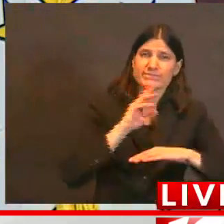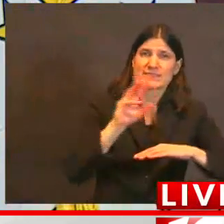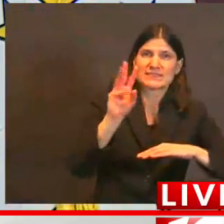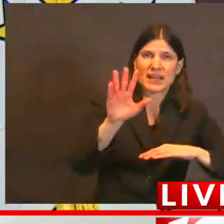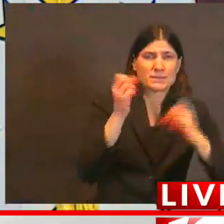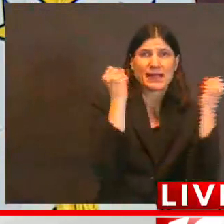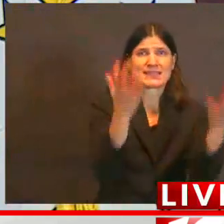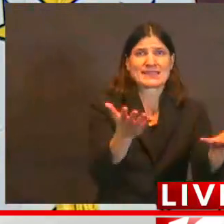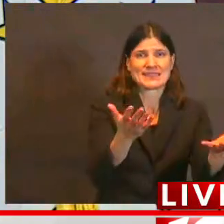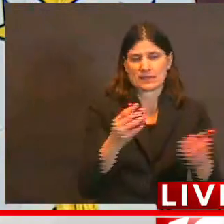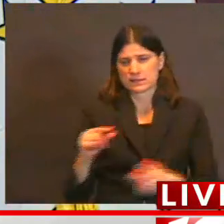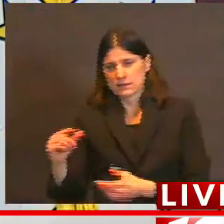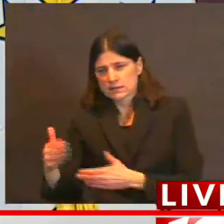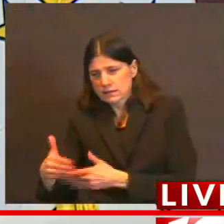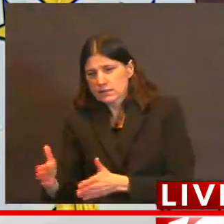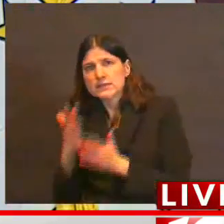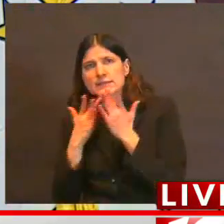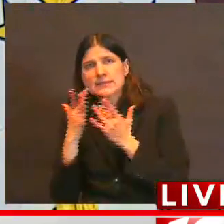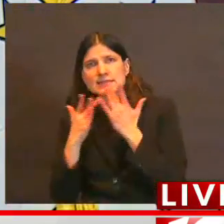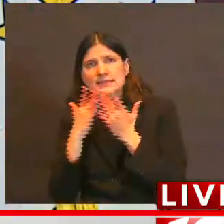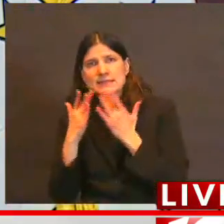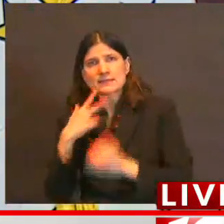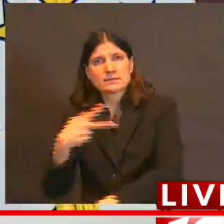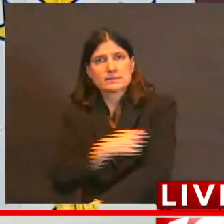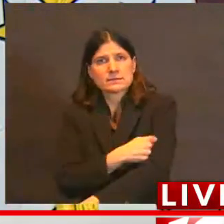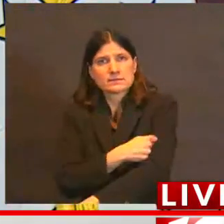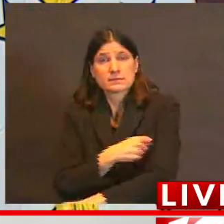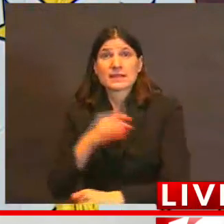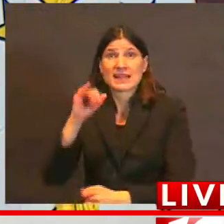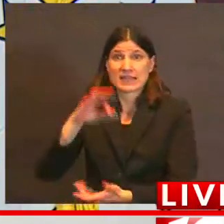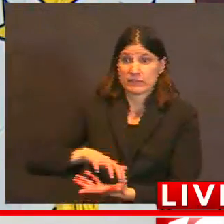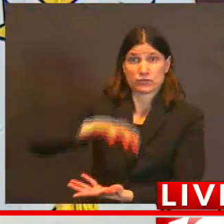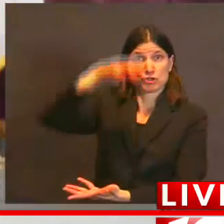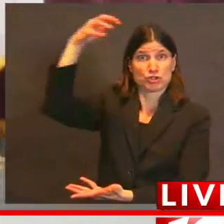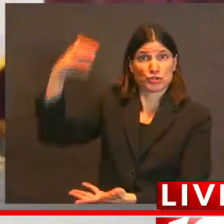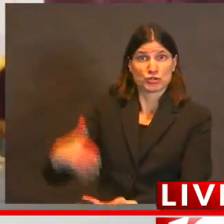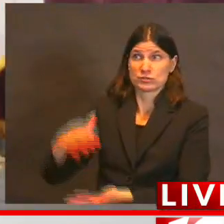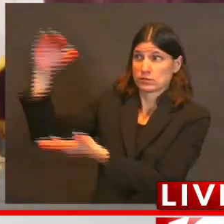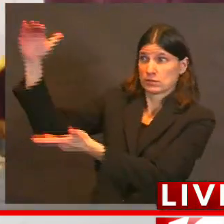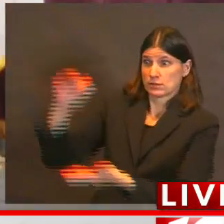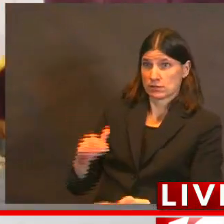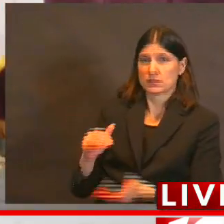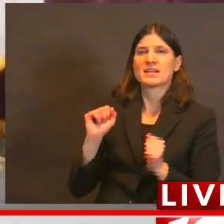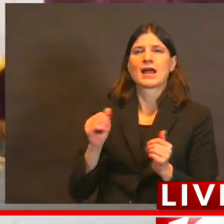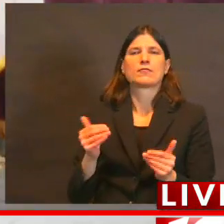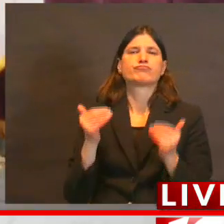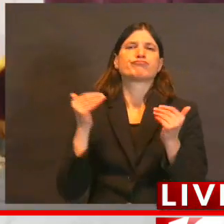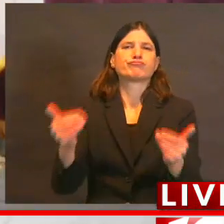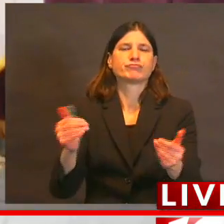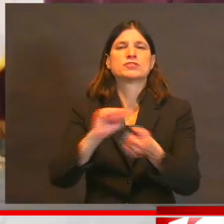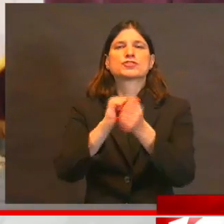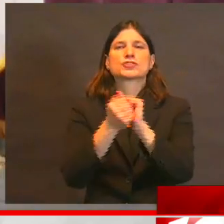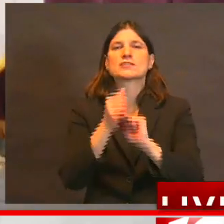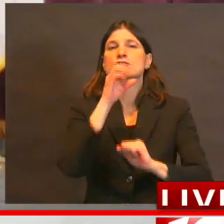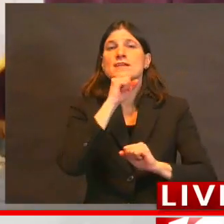ISLANDERS SO JUST GETTING 14,000 A WEEK IS GOING TO BE CHALLENGING FOR US TO JUST DO THAT TOMORROW AND SO ONCE WE GET MORE TO THE STATE WILL BE ABLE TO MOVE INTO WHAT WE ALL